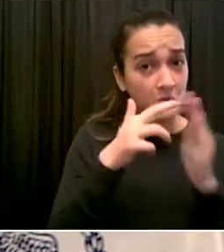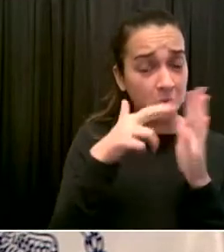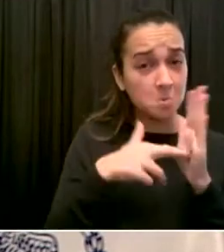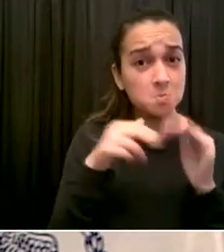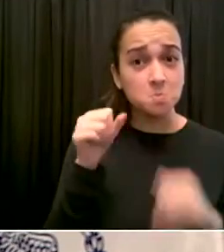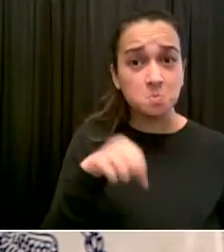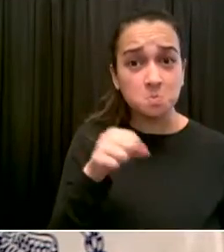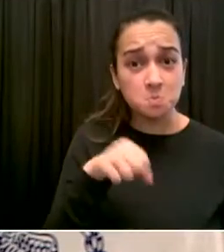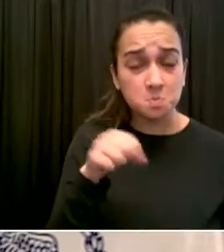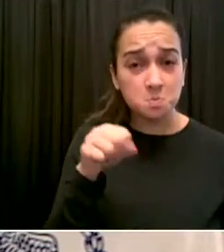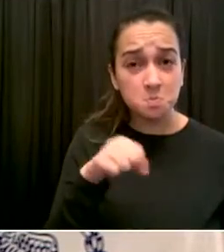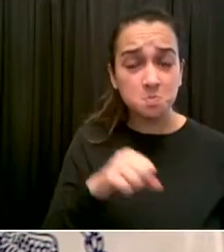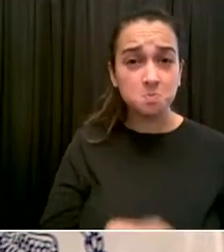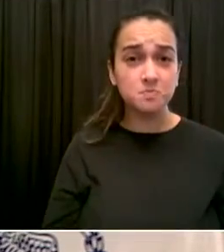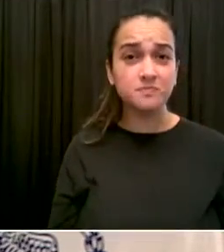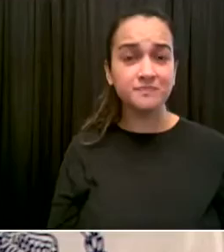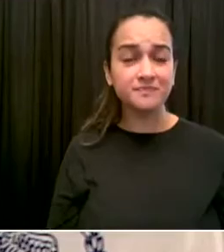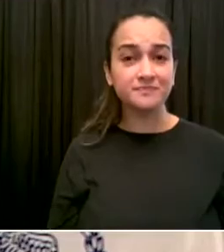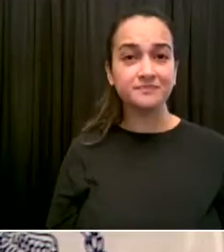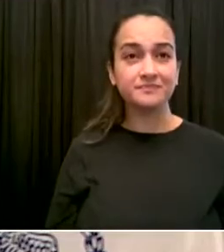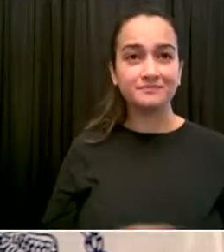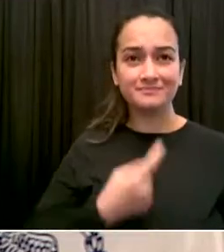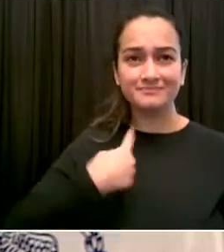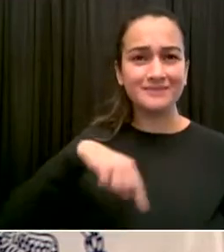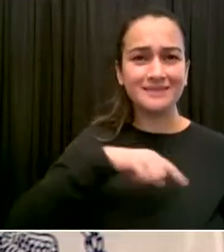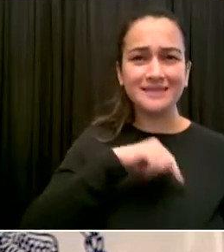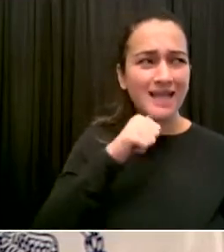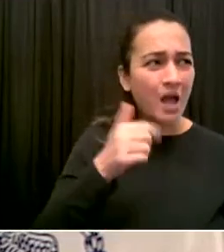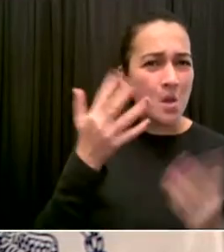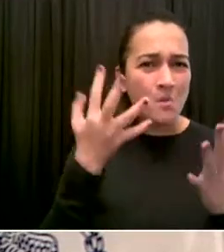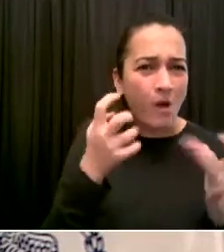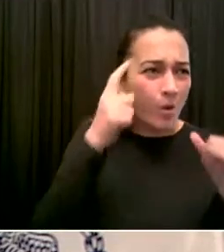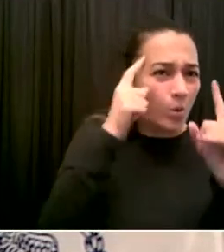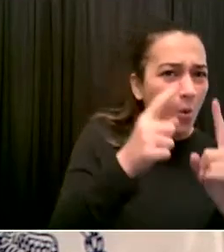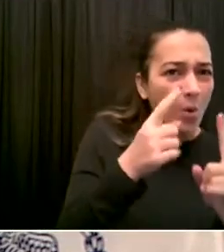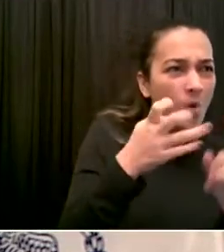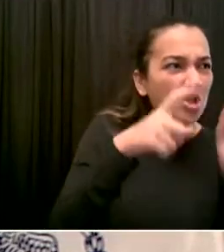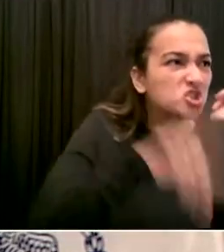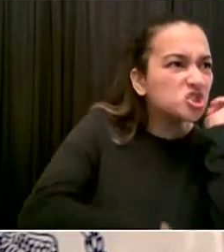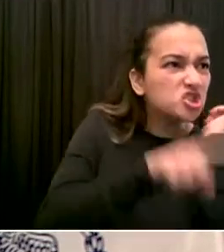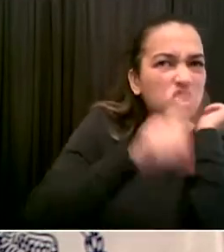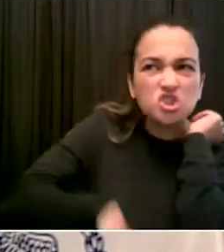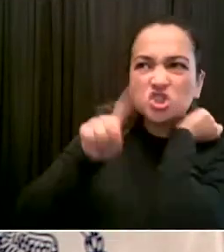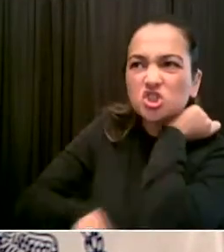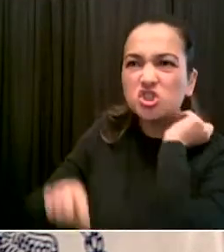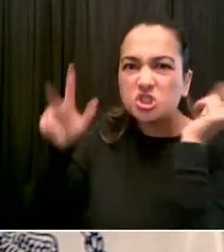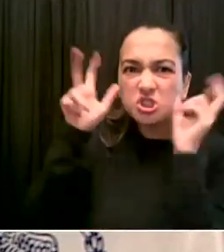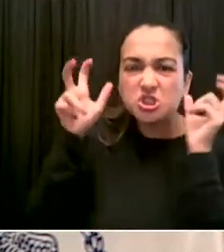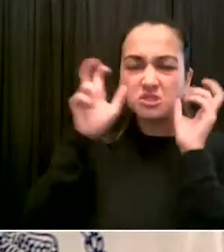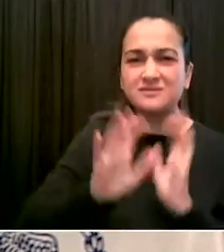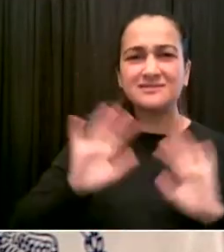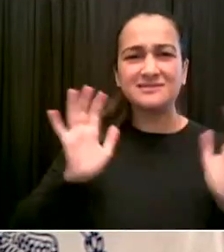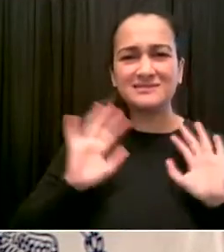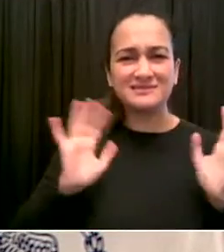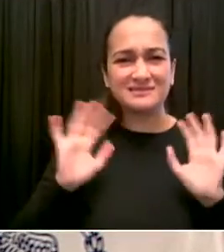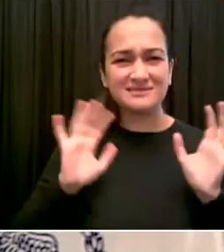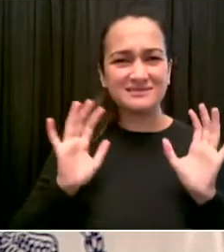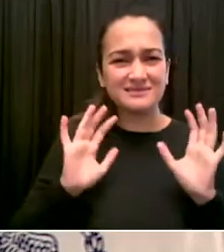THEY BELIEVE IN THIS APPROACH.